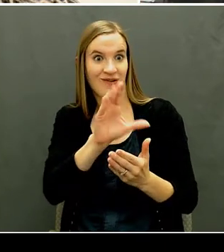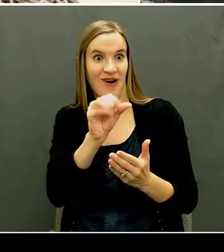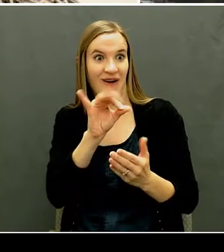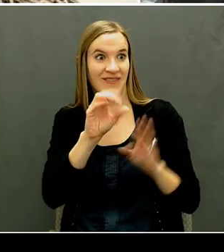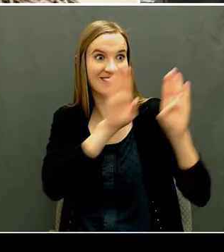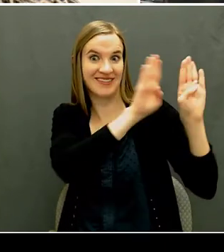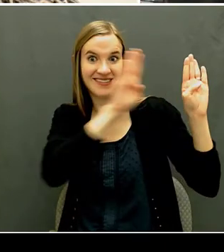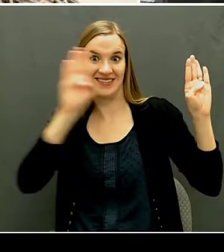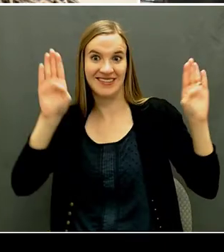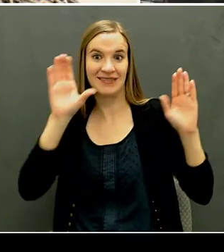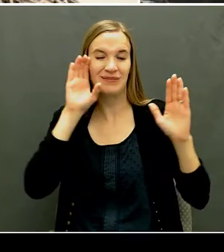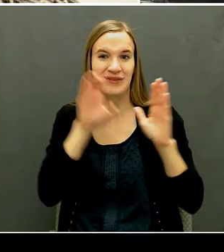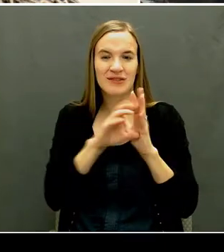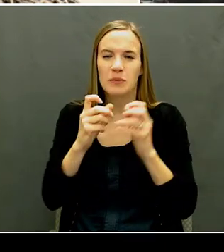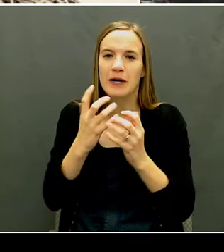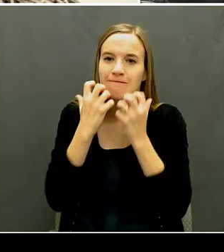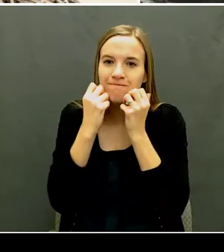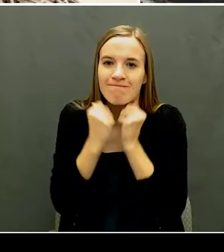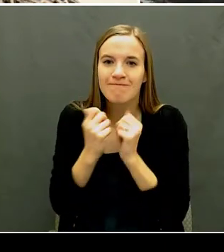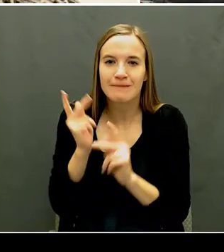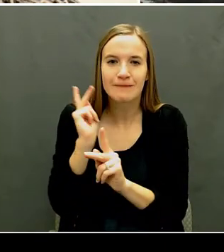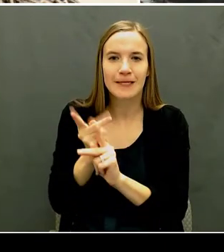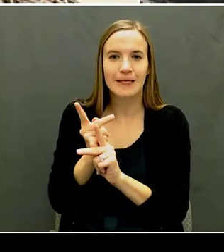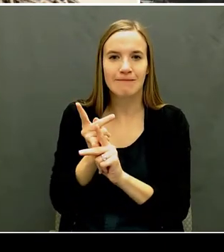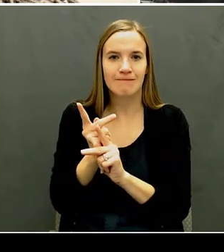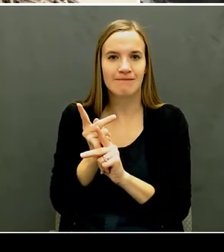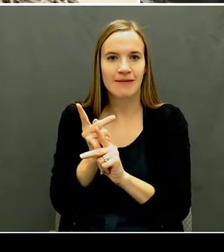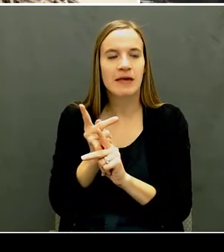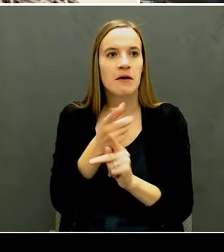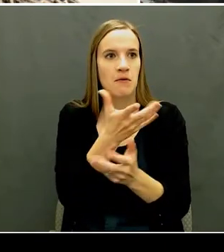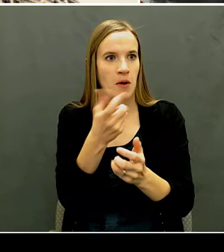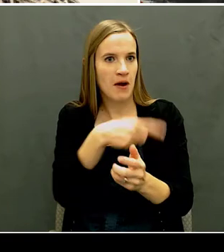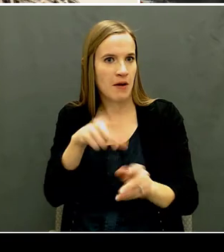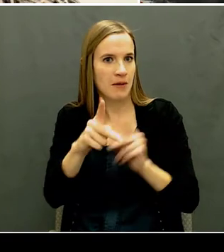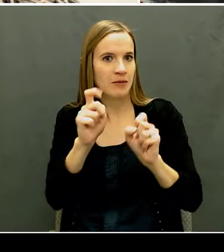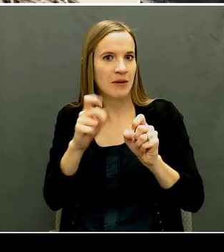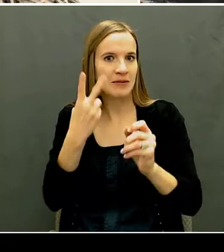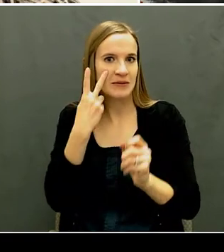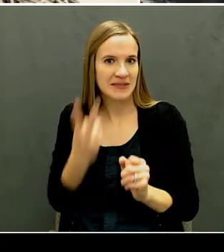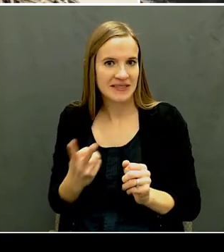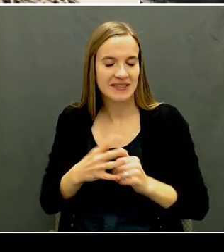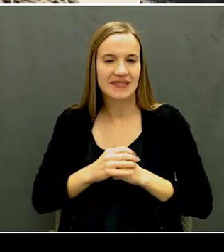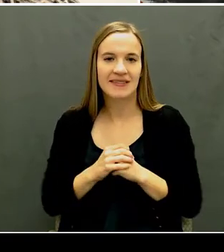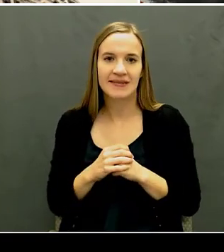that. And it all came out of that person pushing back on me there at that conference saying, well